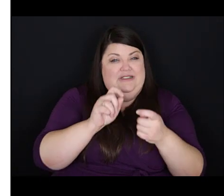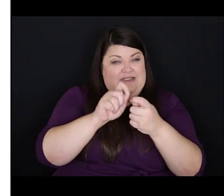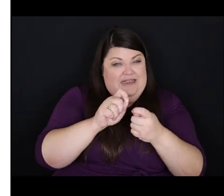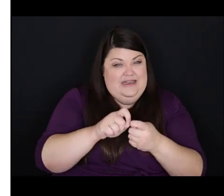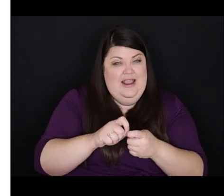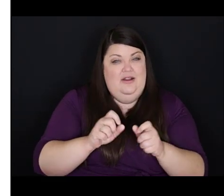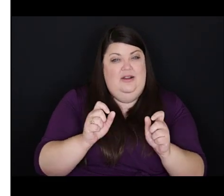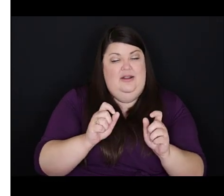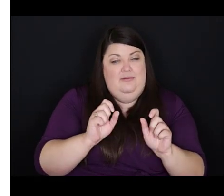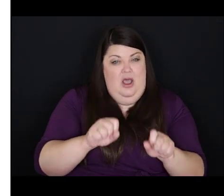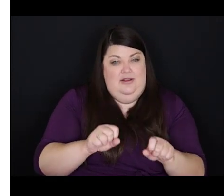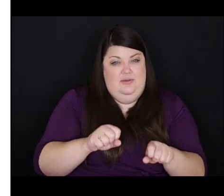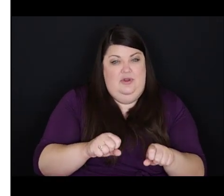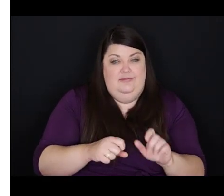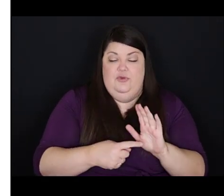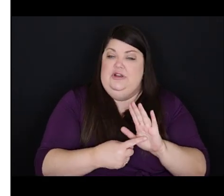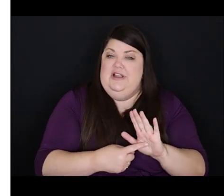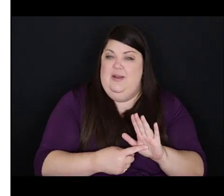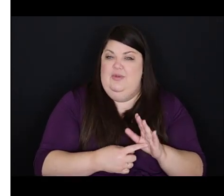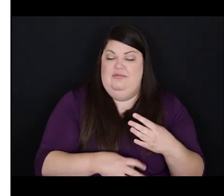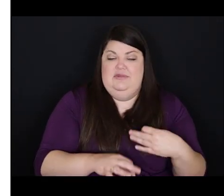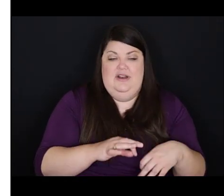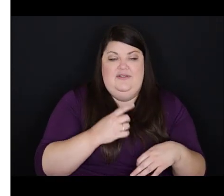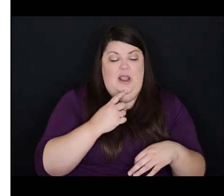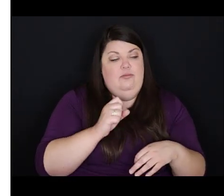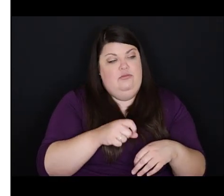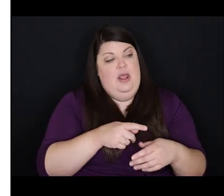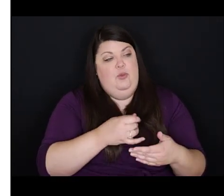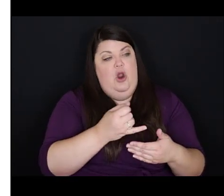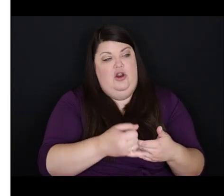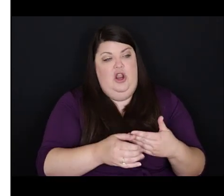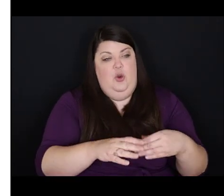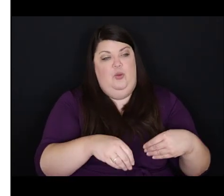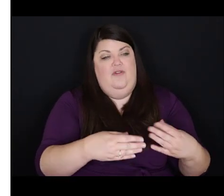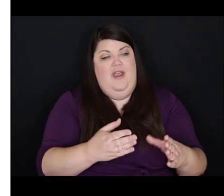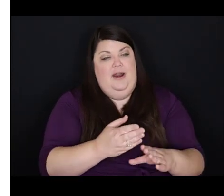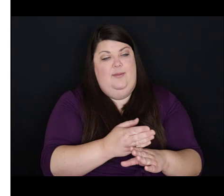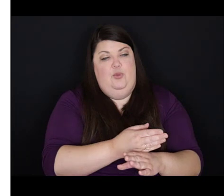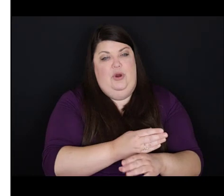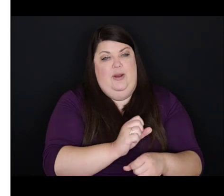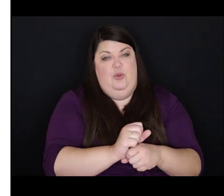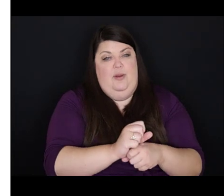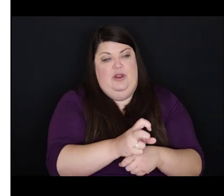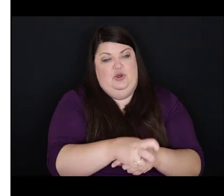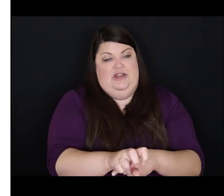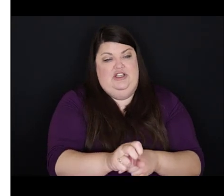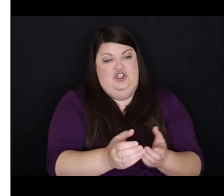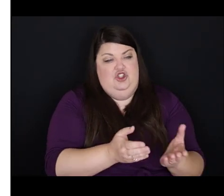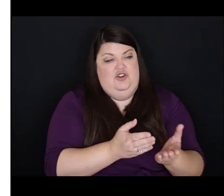rather than simply stating that the project will provide “pre-employment transition services,” it